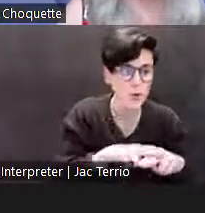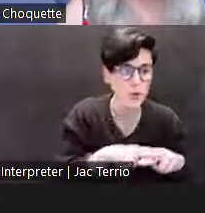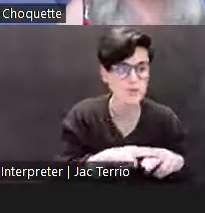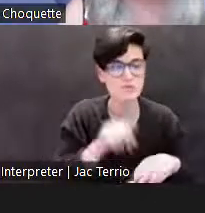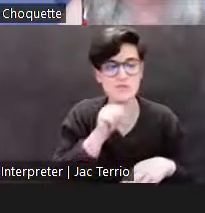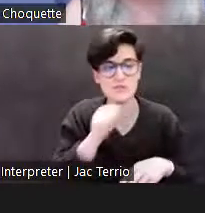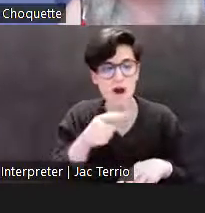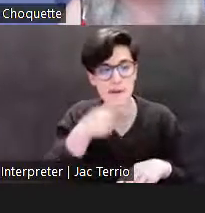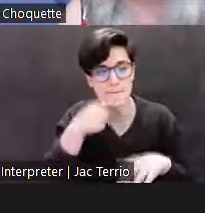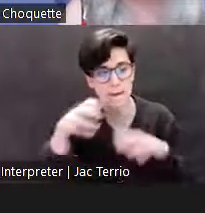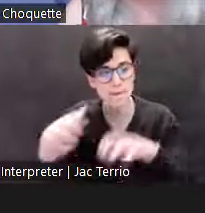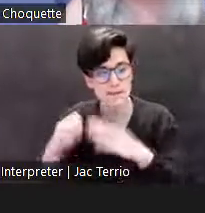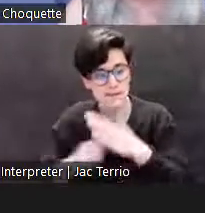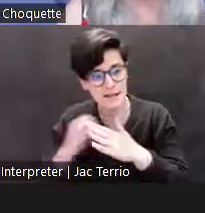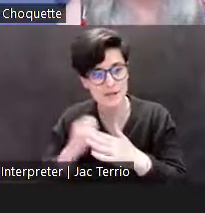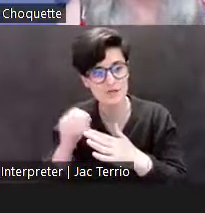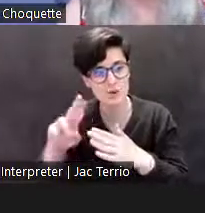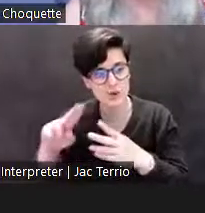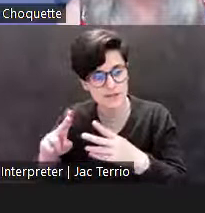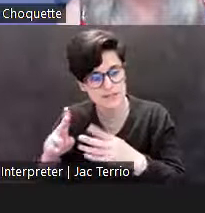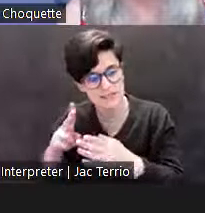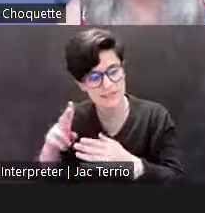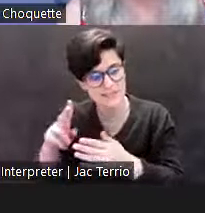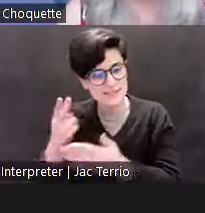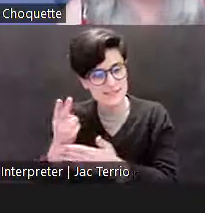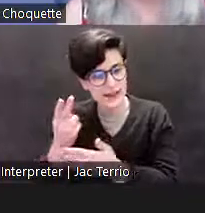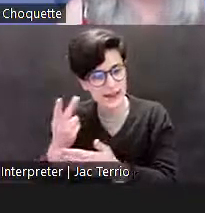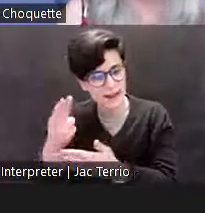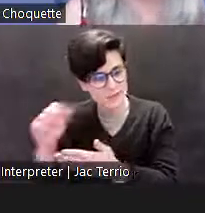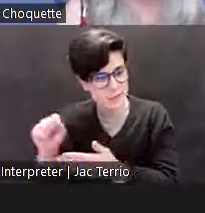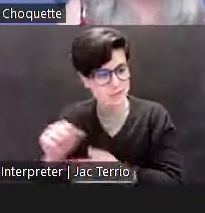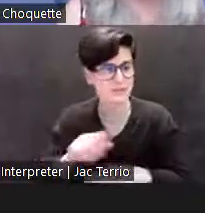other sovereign nations, including mesh and tickets and mohigan are excluded